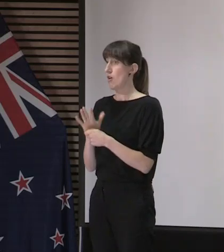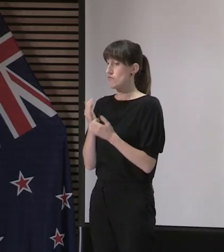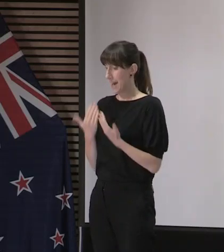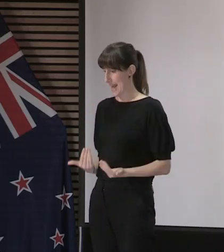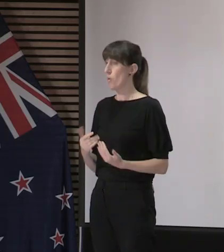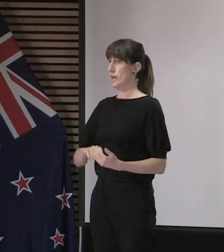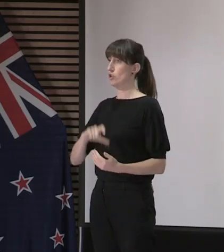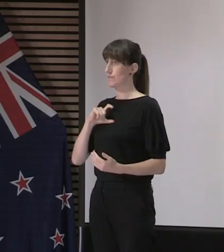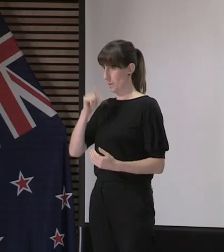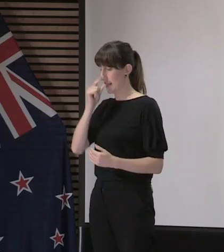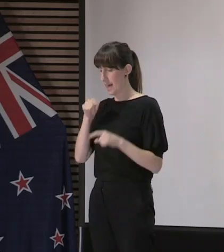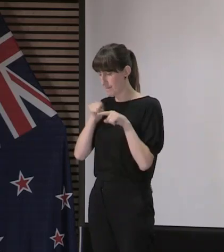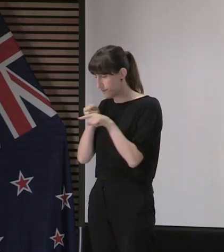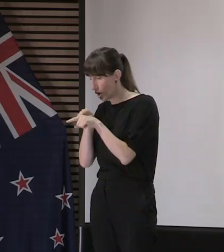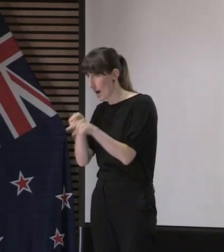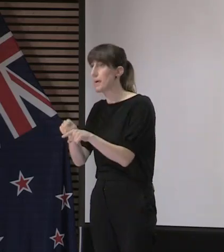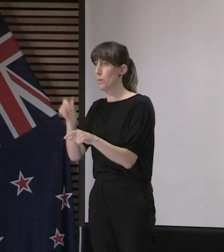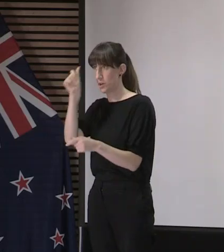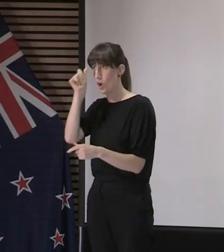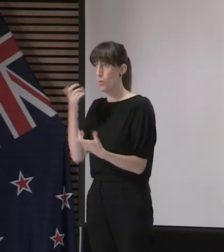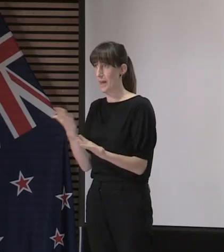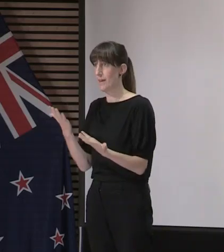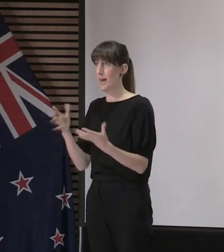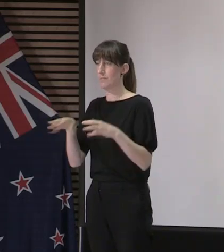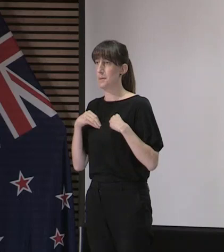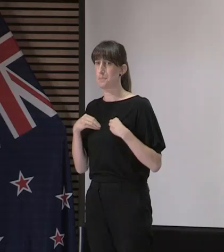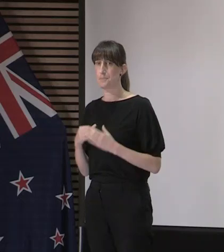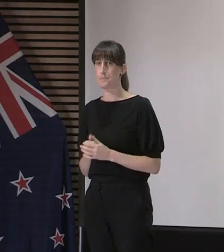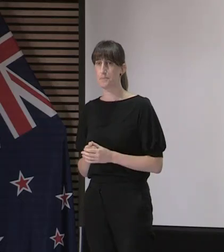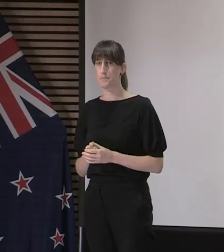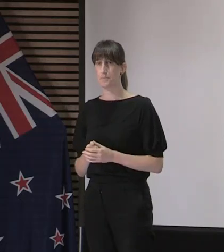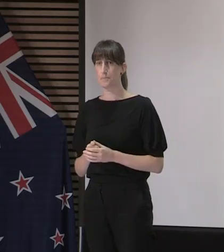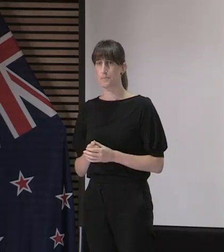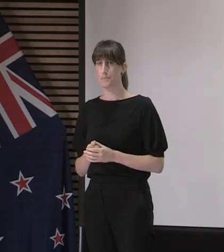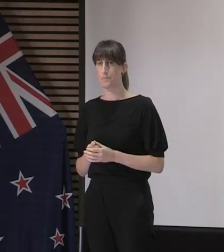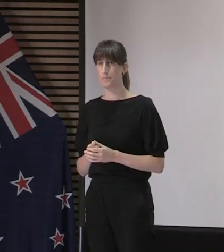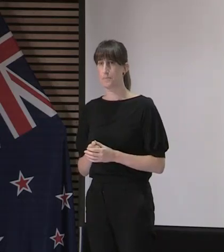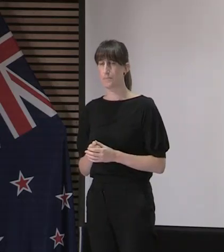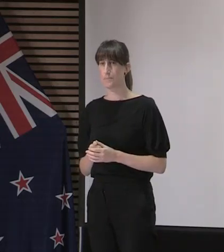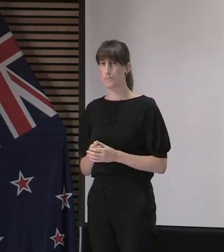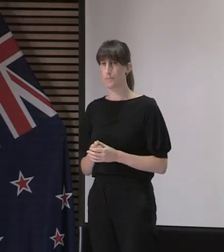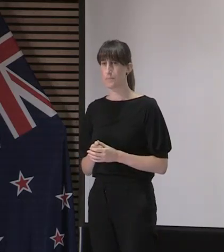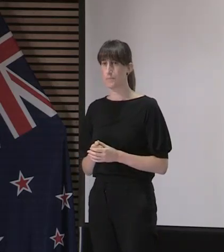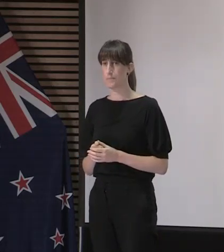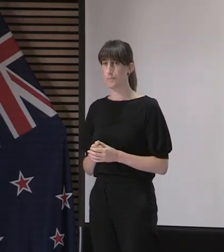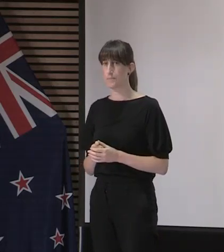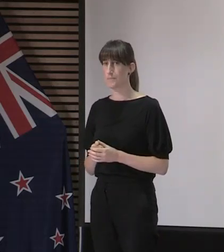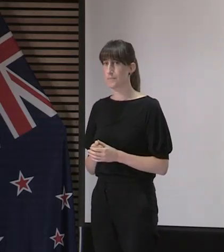our recent and emergent cases come from and being able to link those to existing cases.